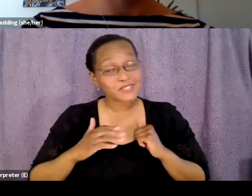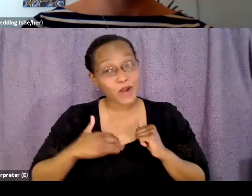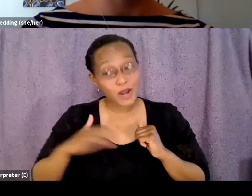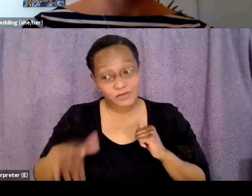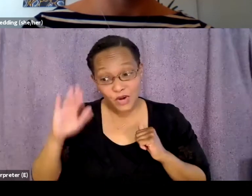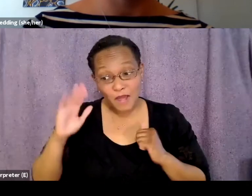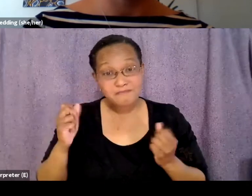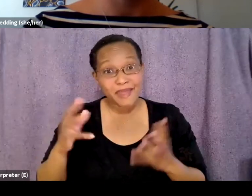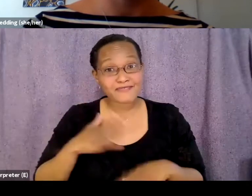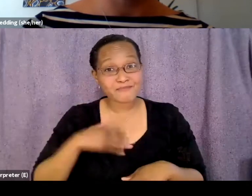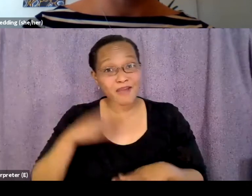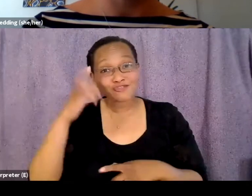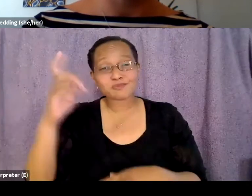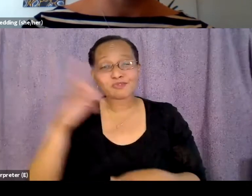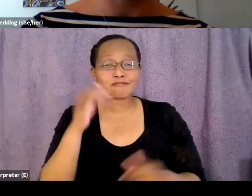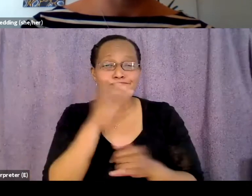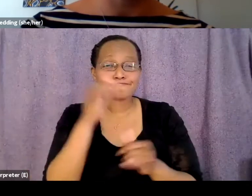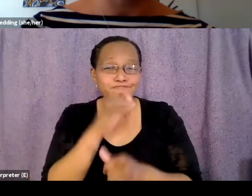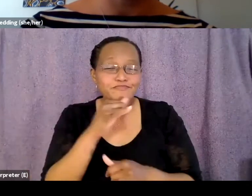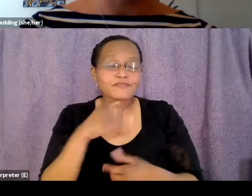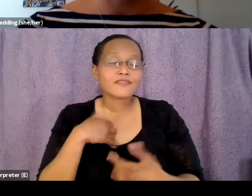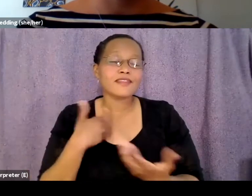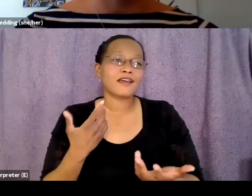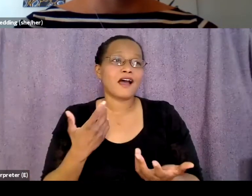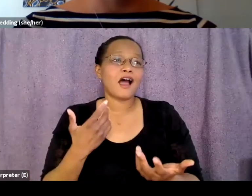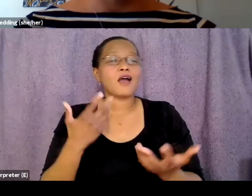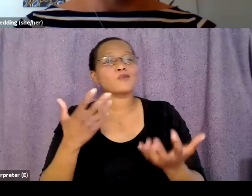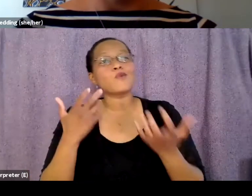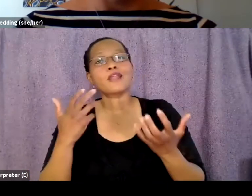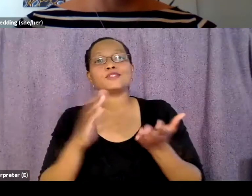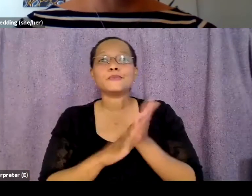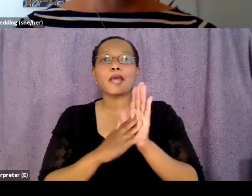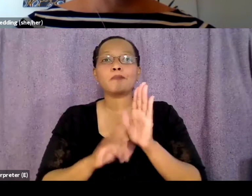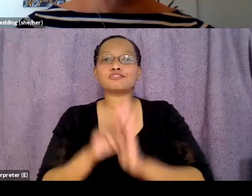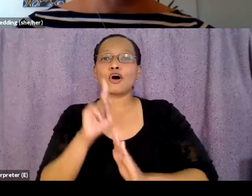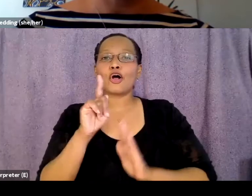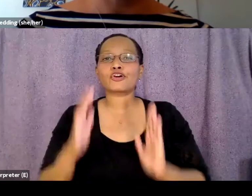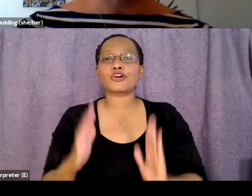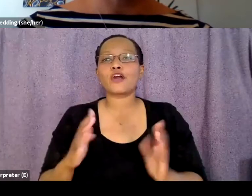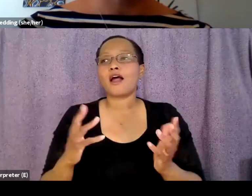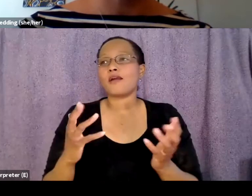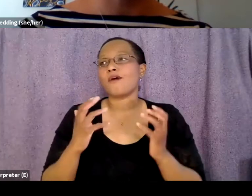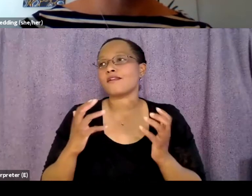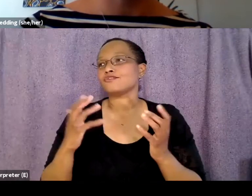Keah Brown: They were you know to be much taller and to travel to worlds that didn't